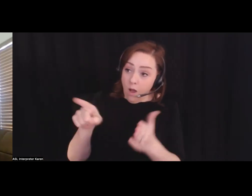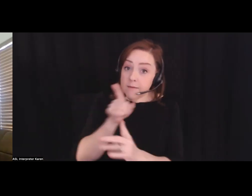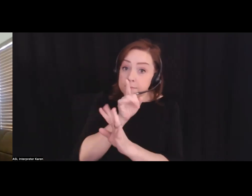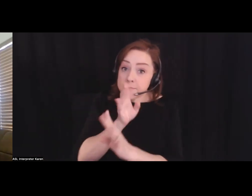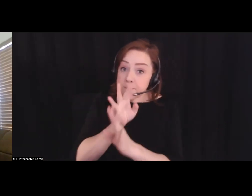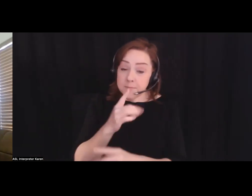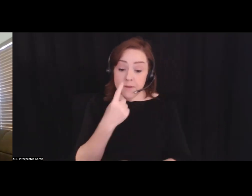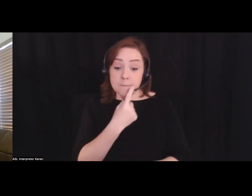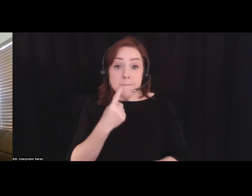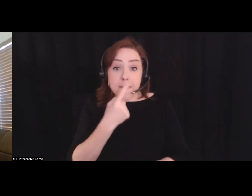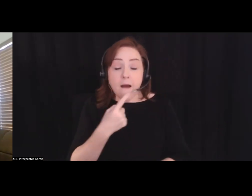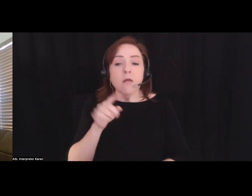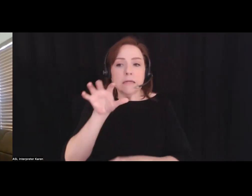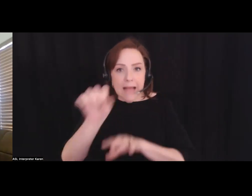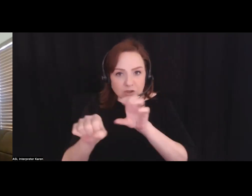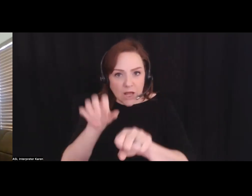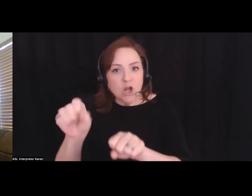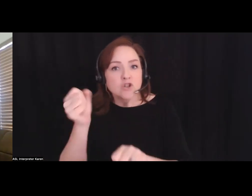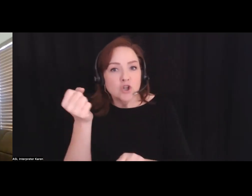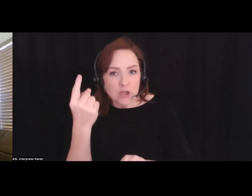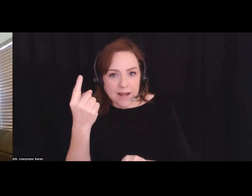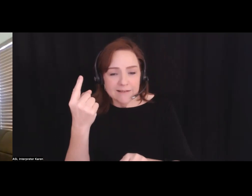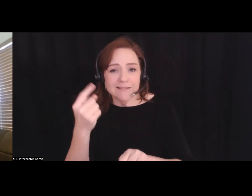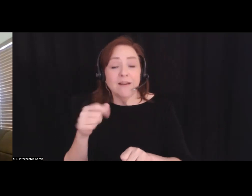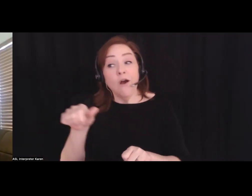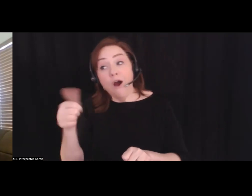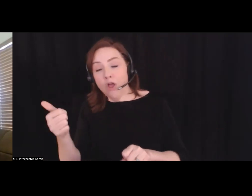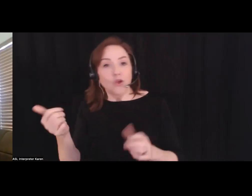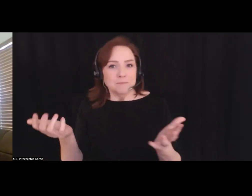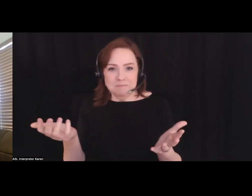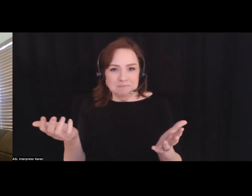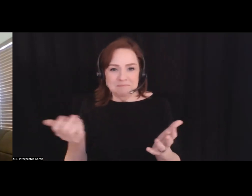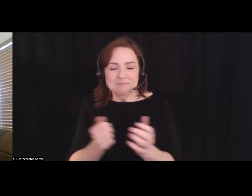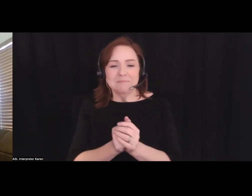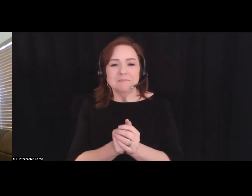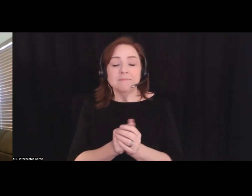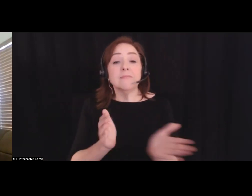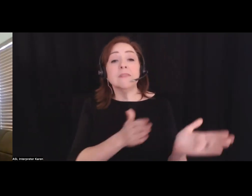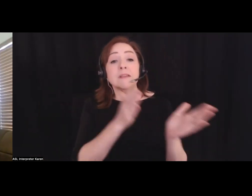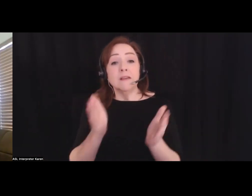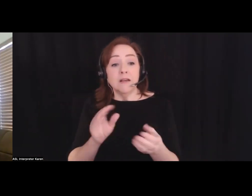understandable through lip reading. number 10 you saw significant backlighting it would be